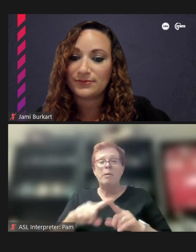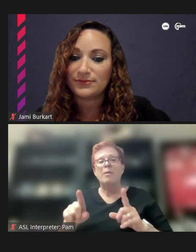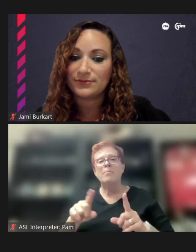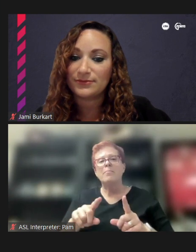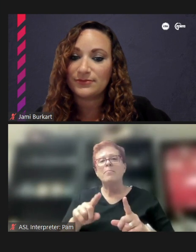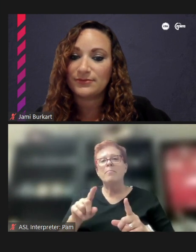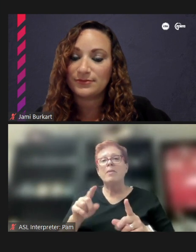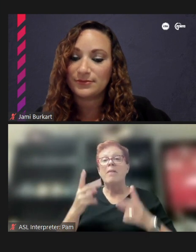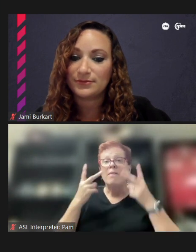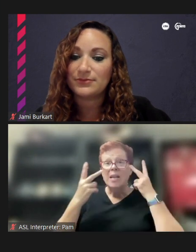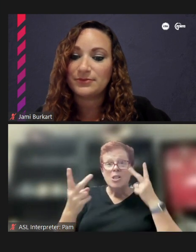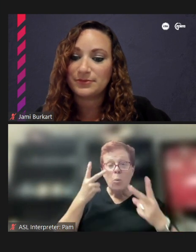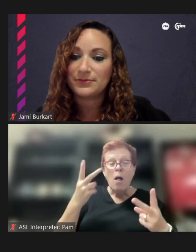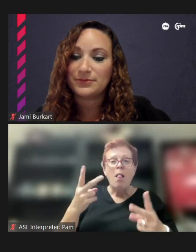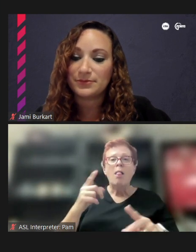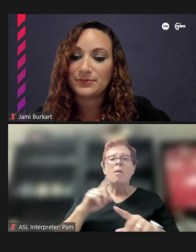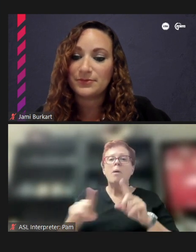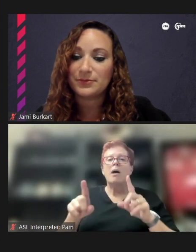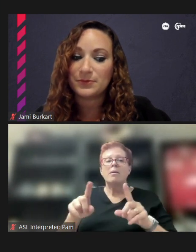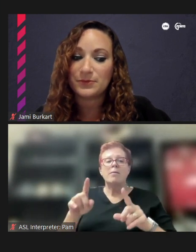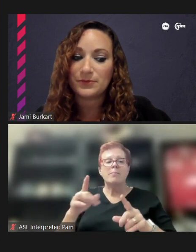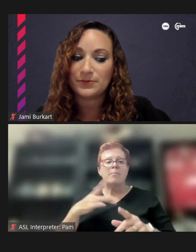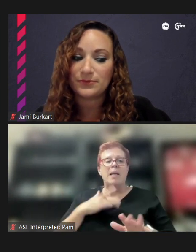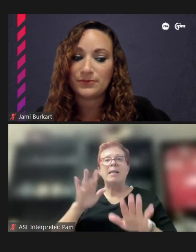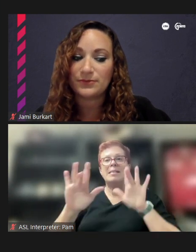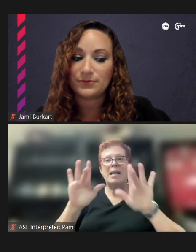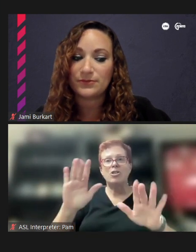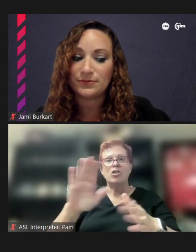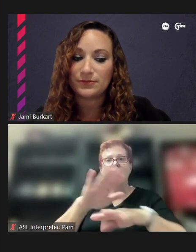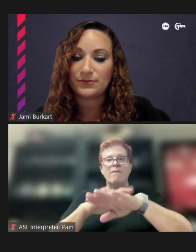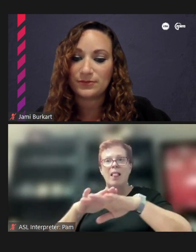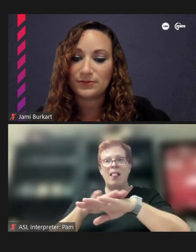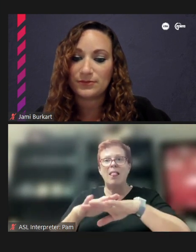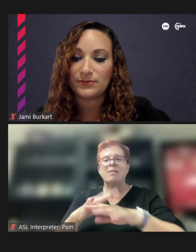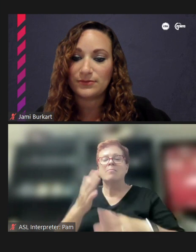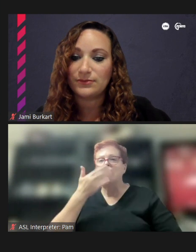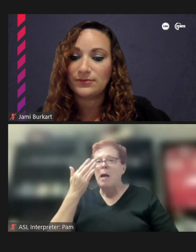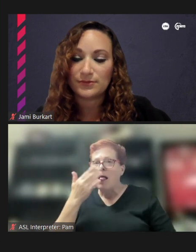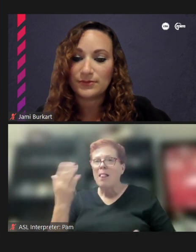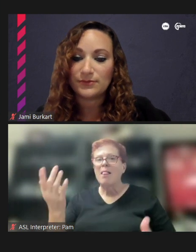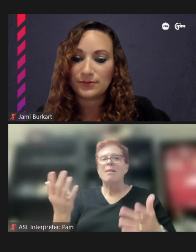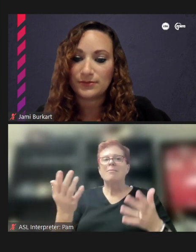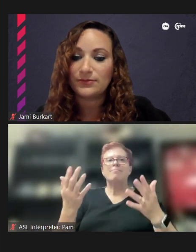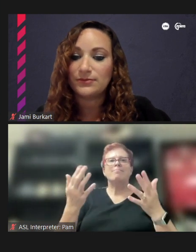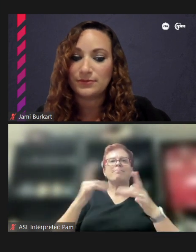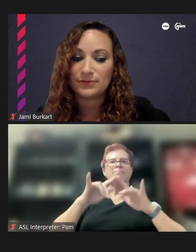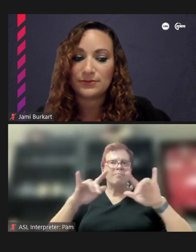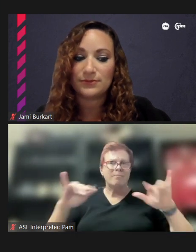just visual, but is there a sense of touch? A sense of smell and all of those things that